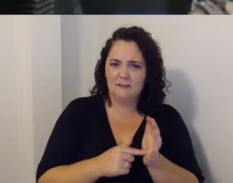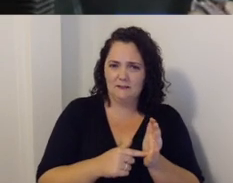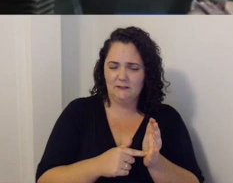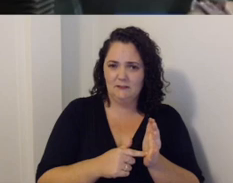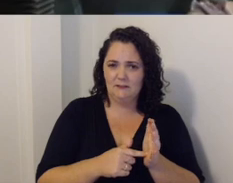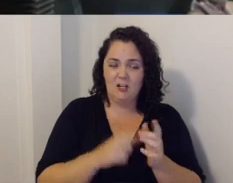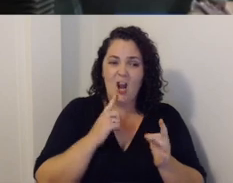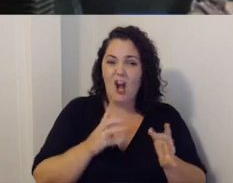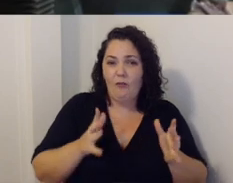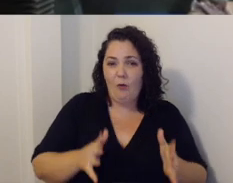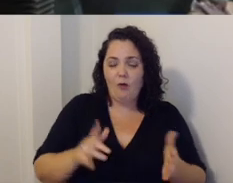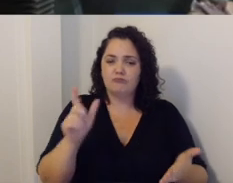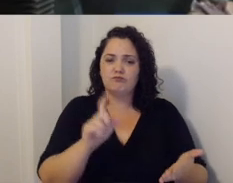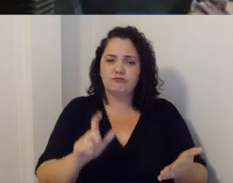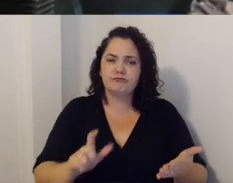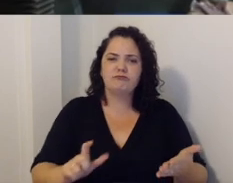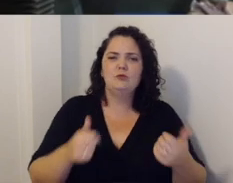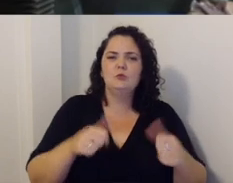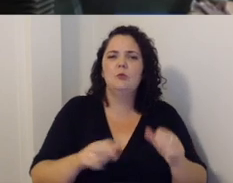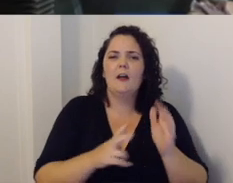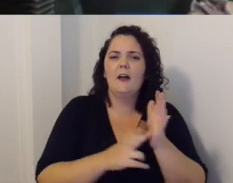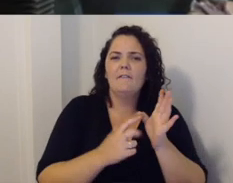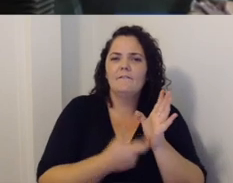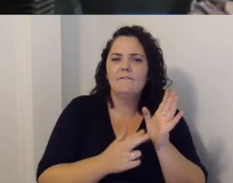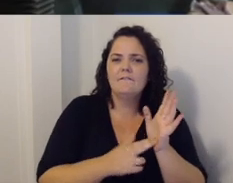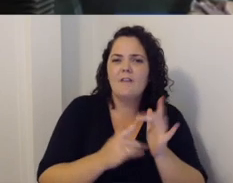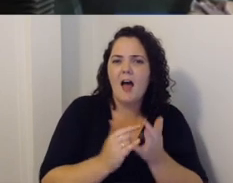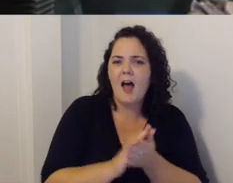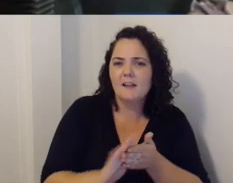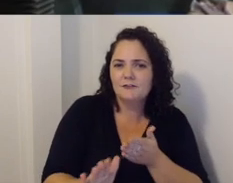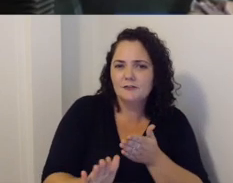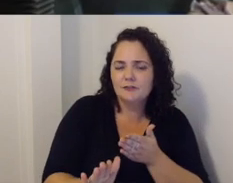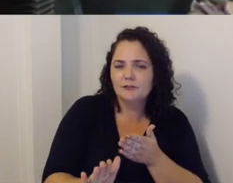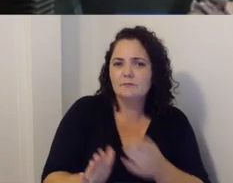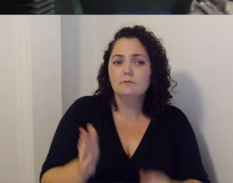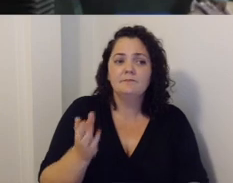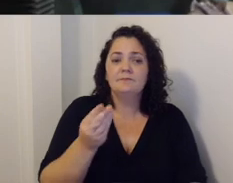it's a very weak alcohol-based varnish, now you get some that are shellac-based, you get some you know